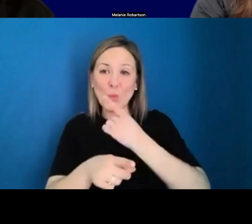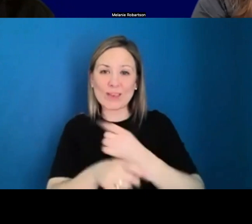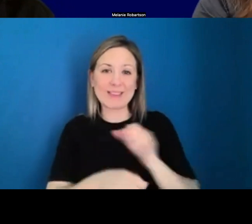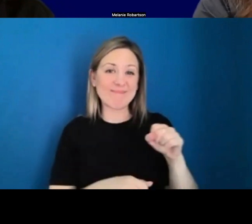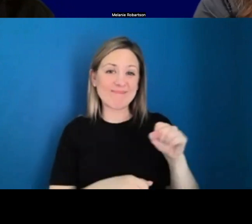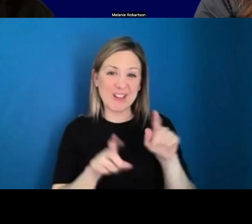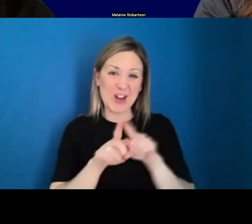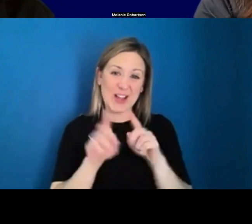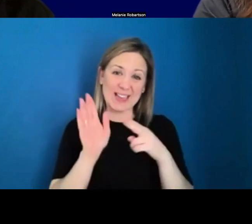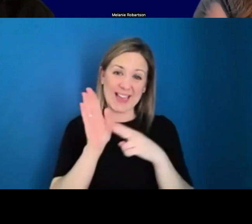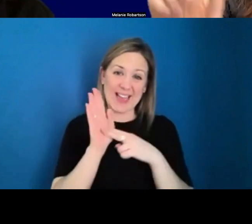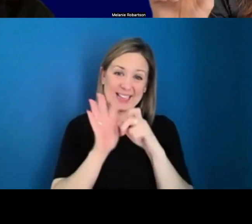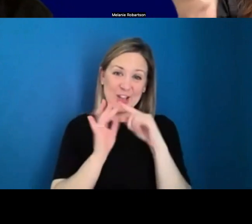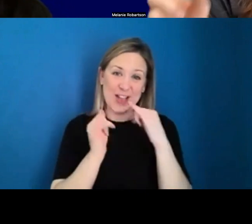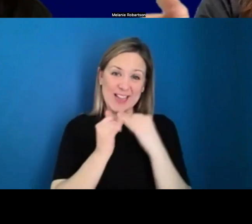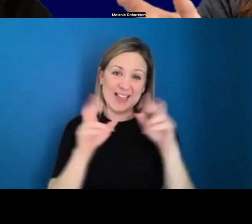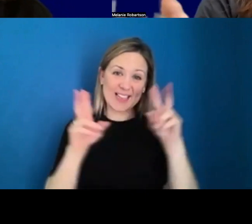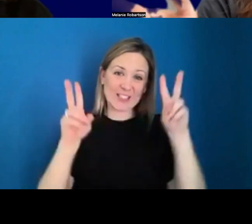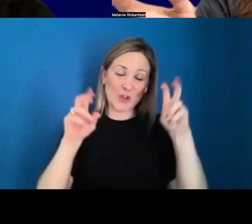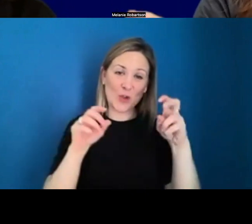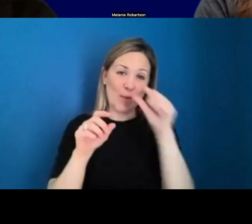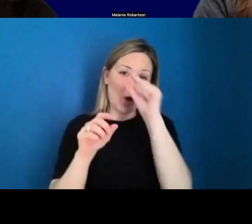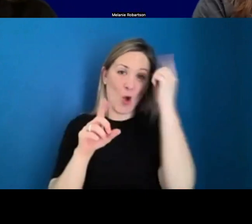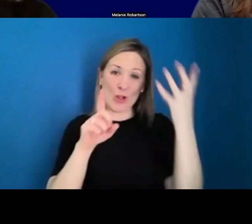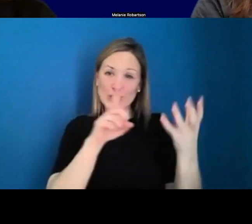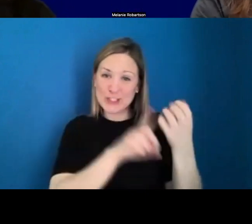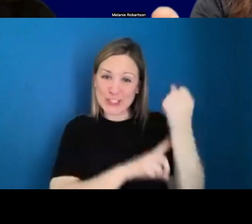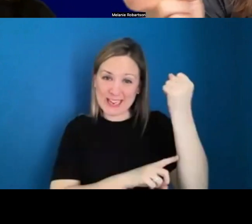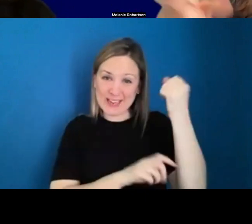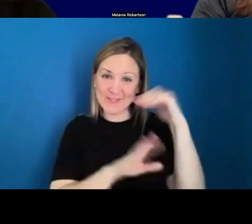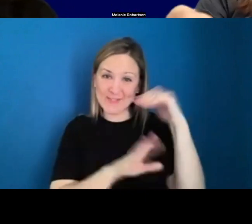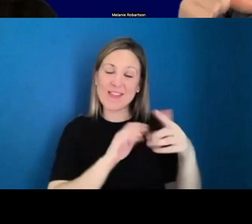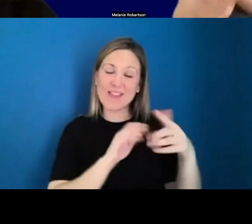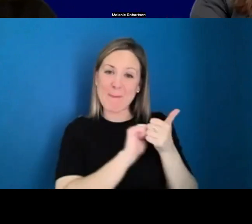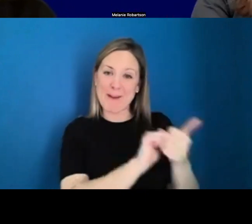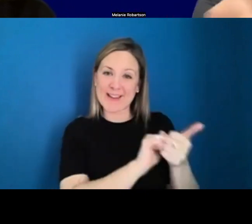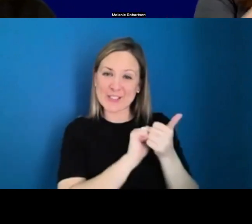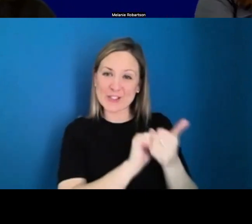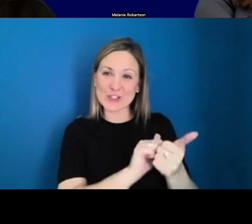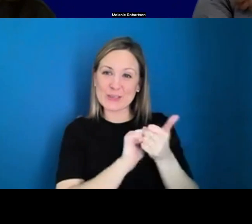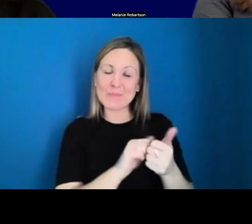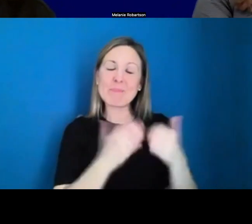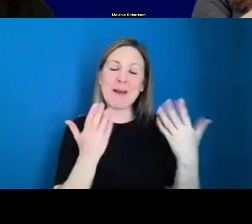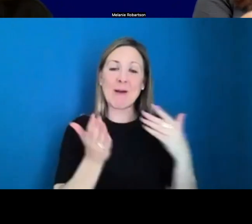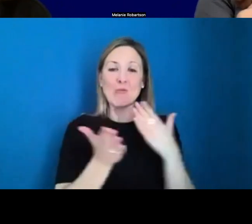goal achieved for that particular partnership, but for this partnership, that partnership and